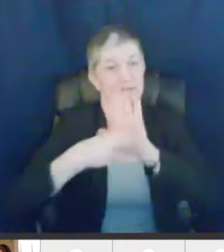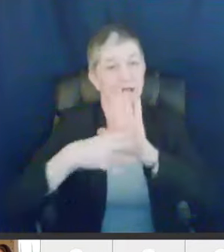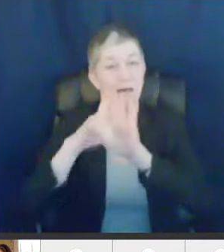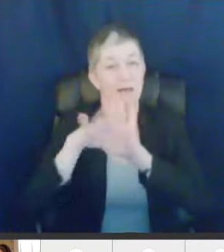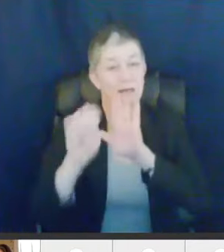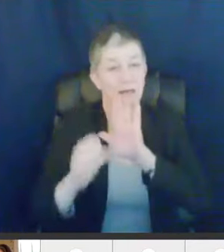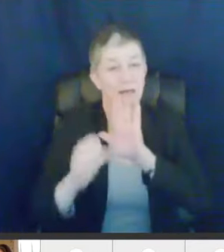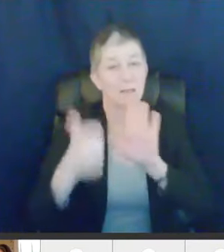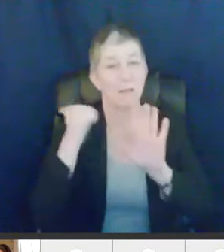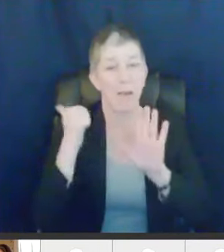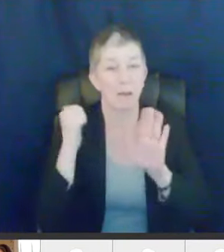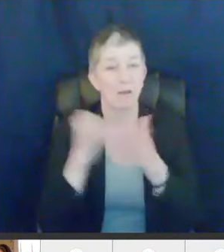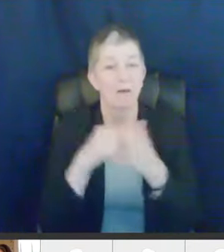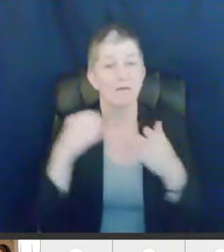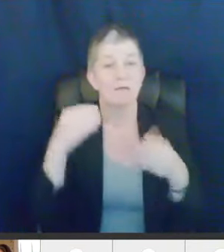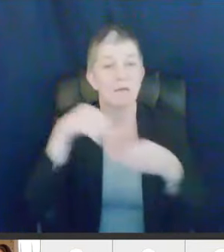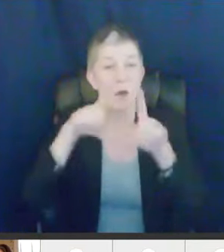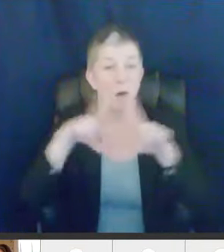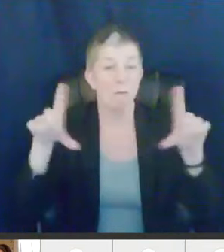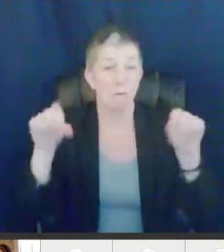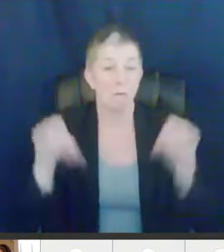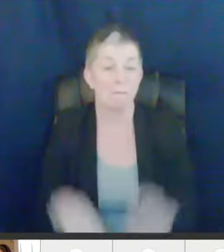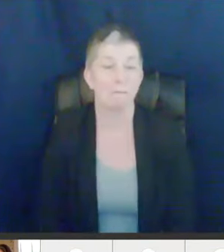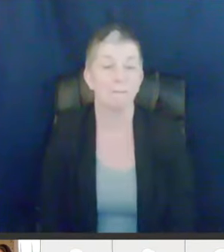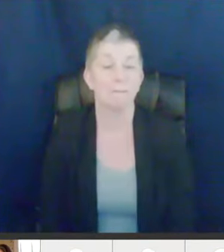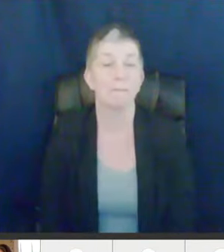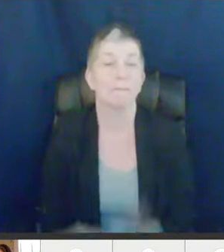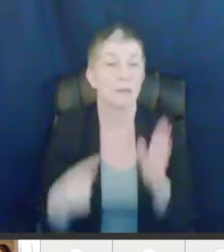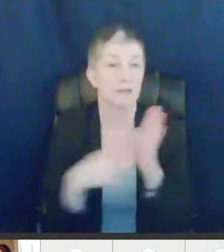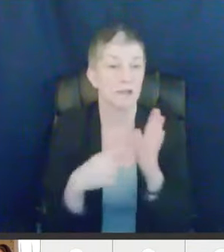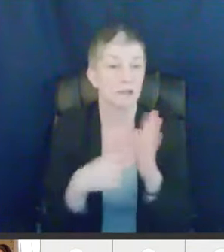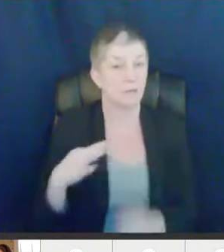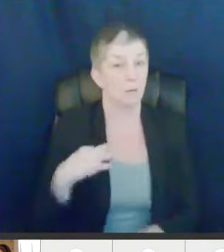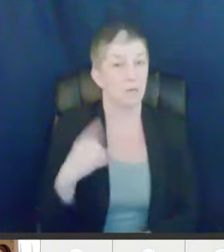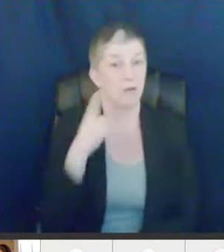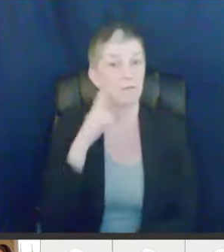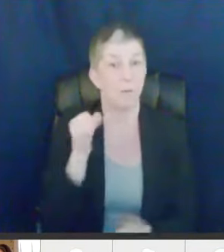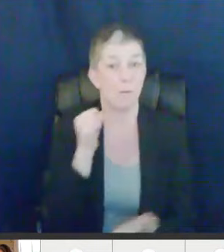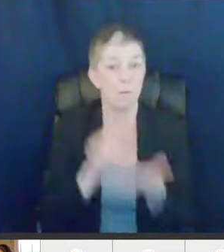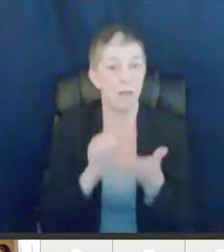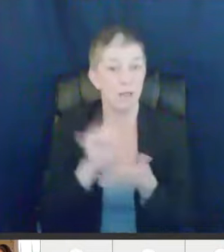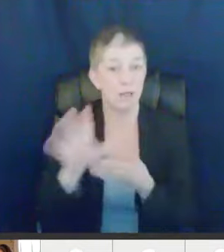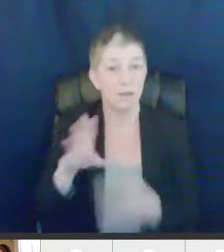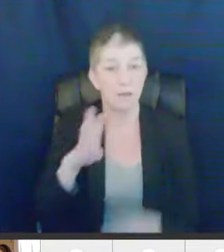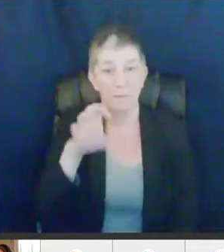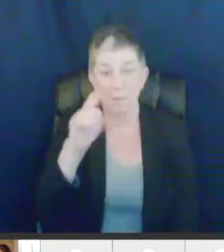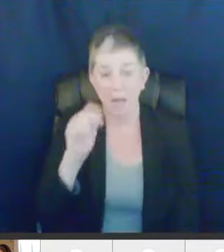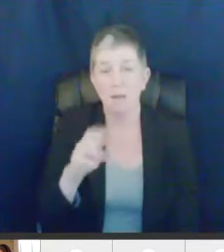envelope headline apply it for mail-in ballot is May 26th but you're urged